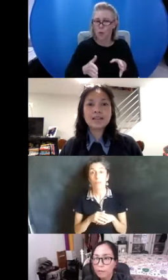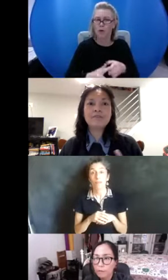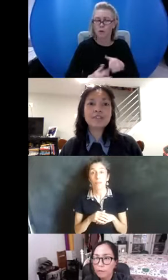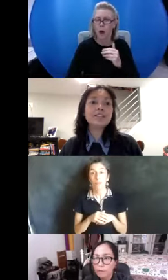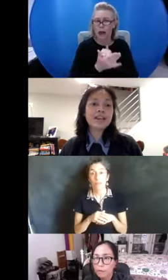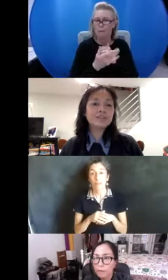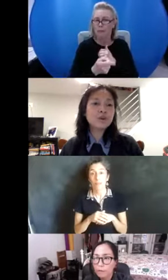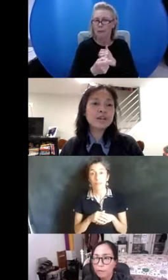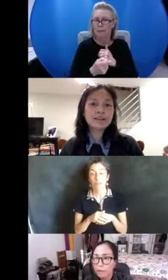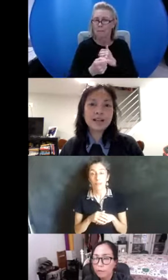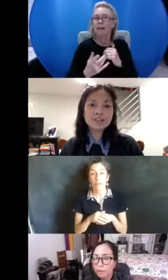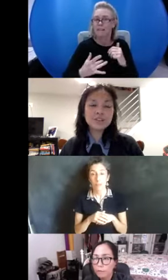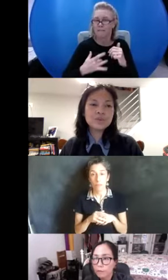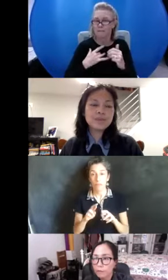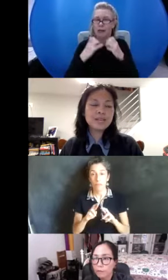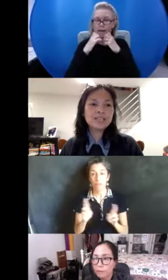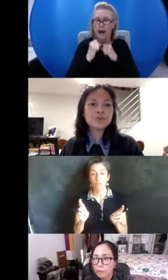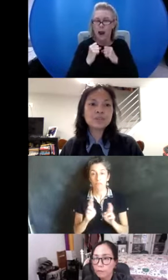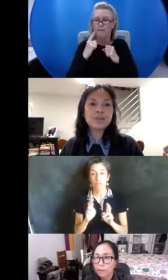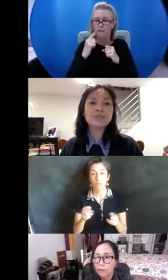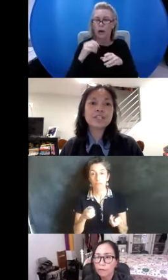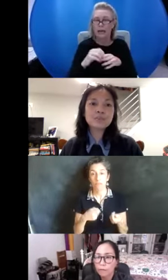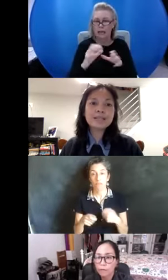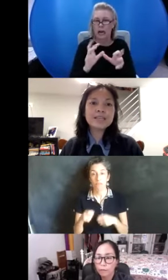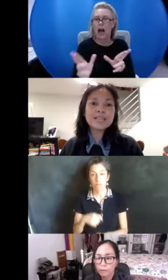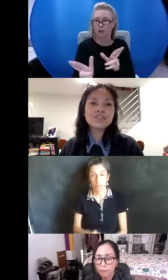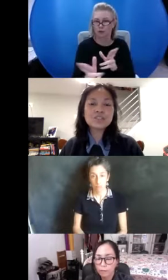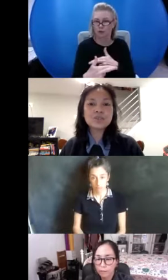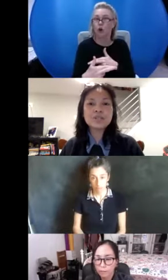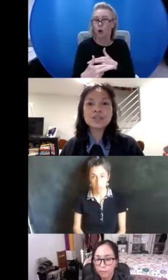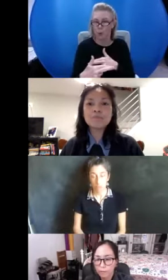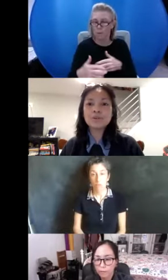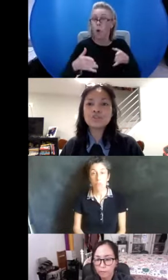like, feel cared for in the classroom because it was a way of respecting each student's approach